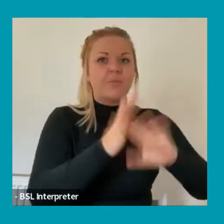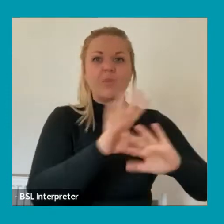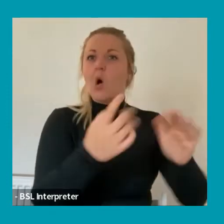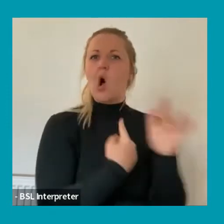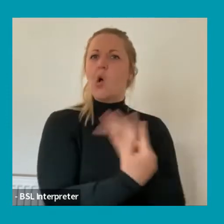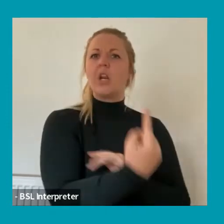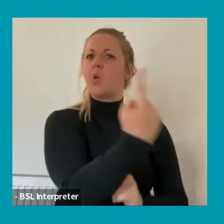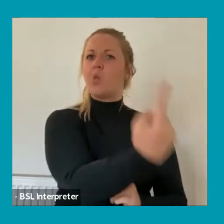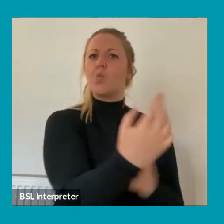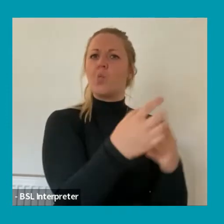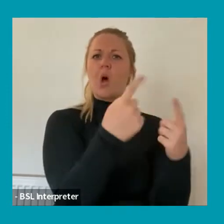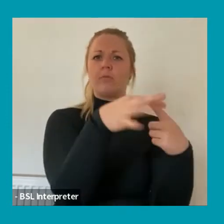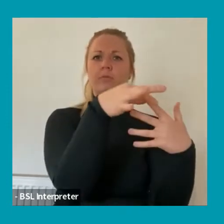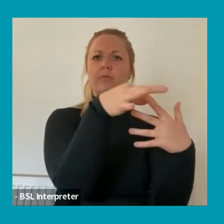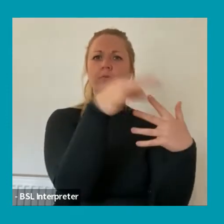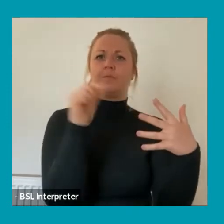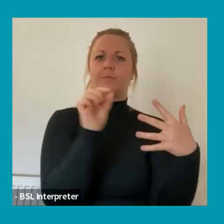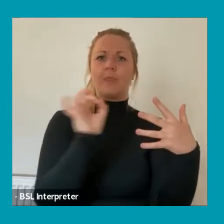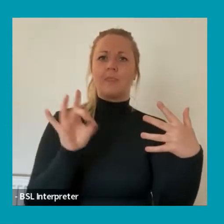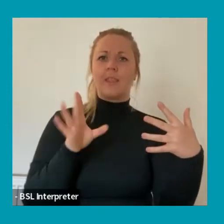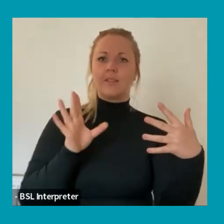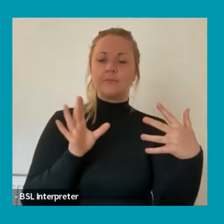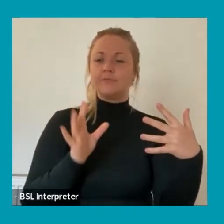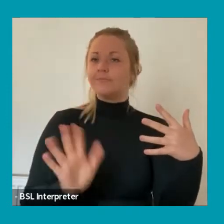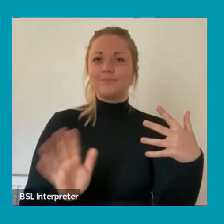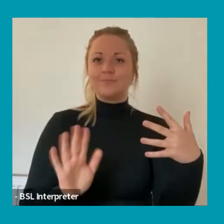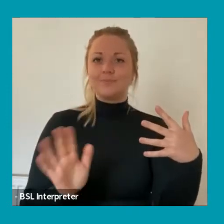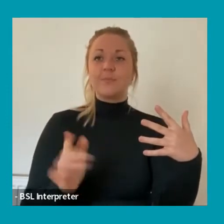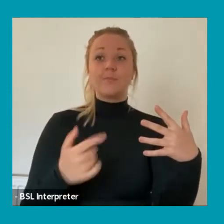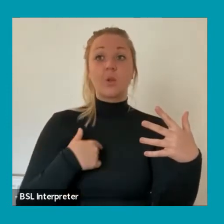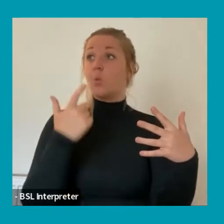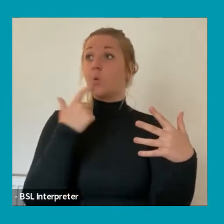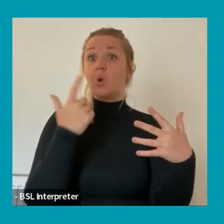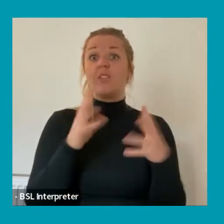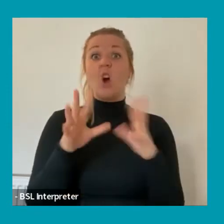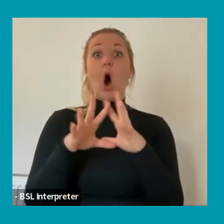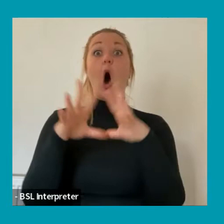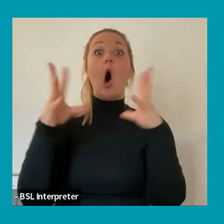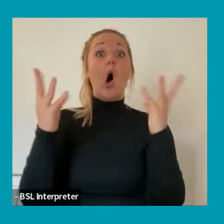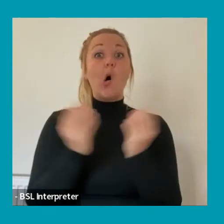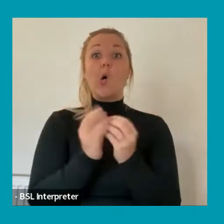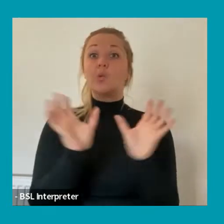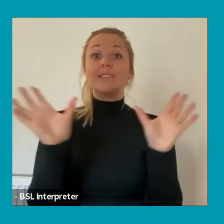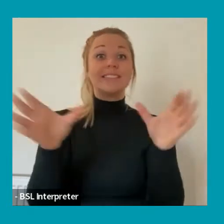some we could have had a whole team of I don't know white, disabled people or